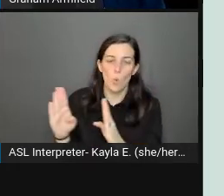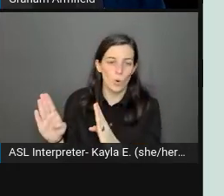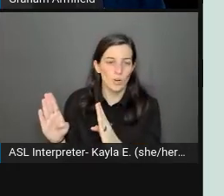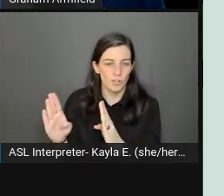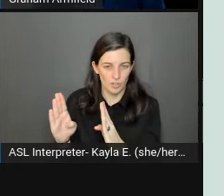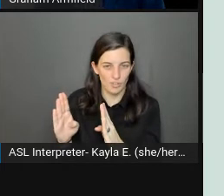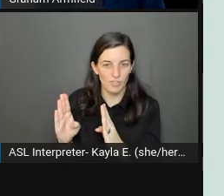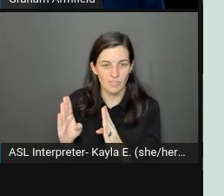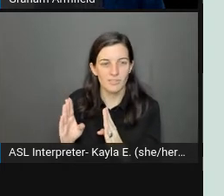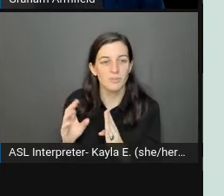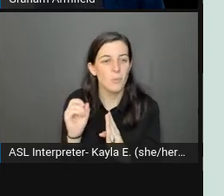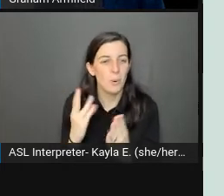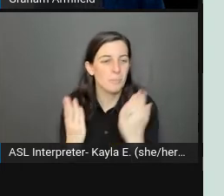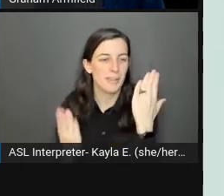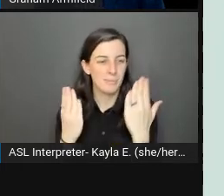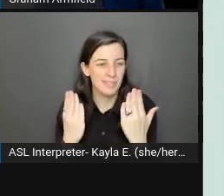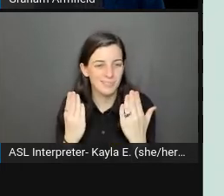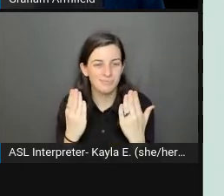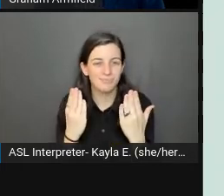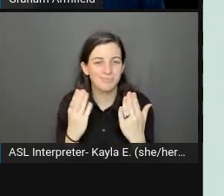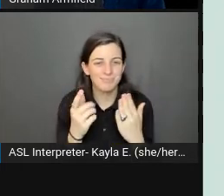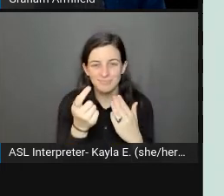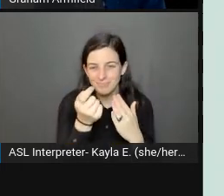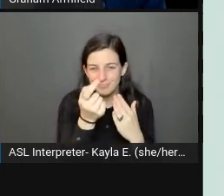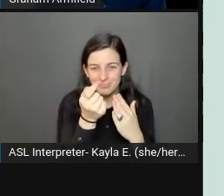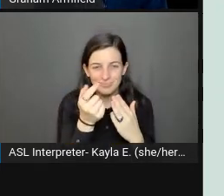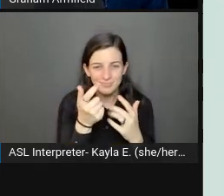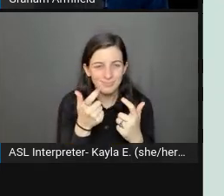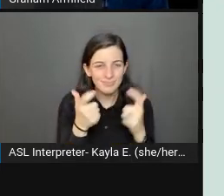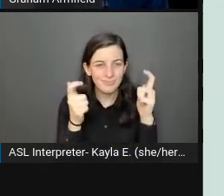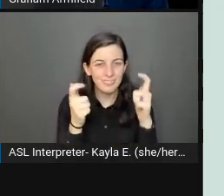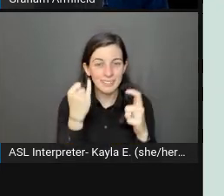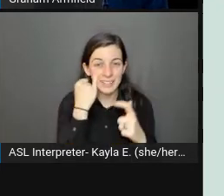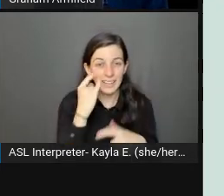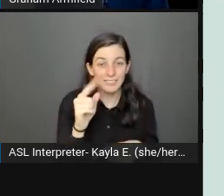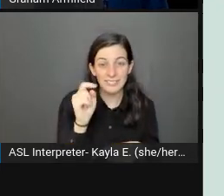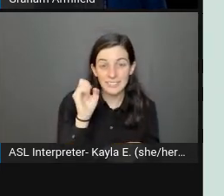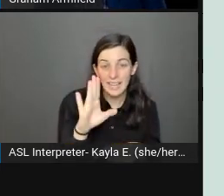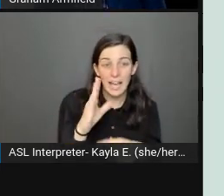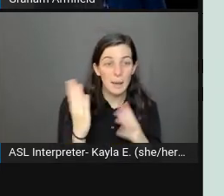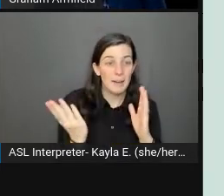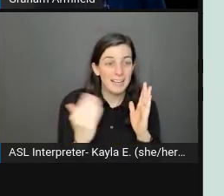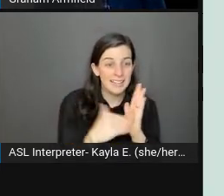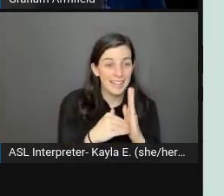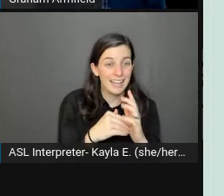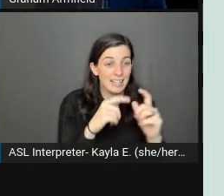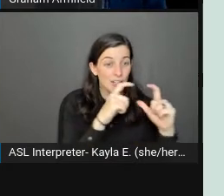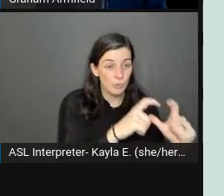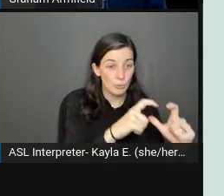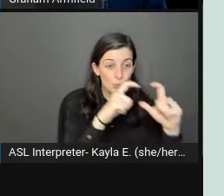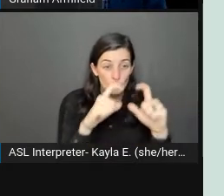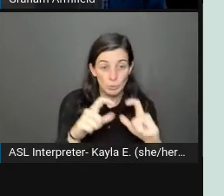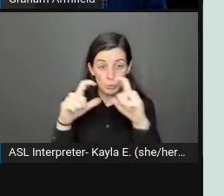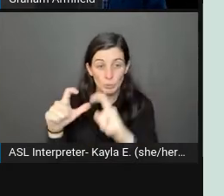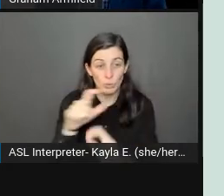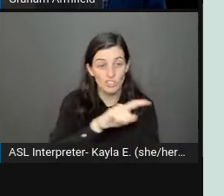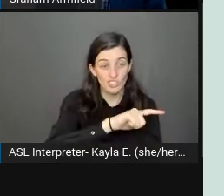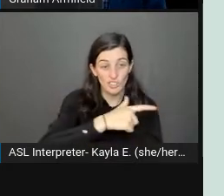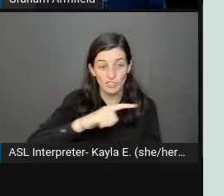or maybe it grows I size slightly, I I press the tab key again. That is not good from a keyboard perspective. These links are active.